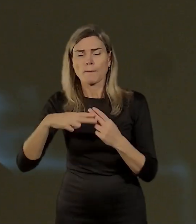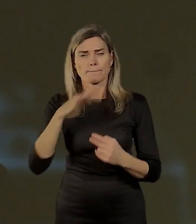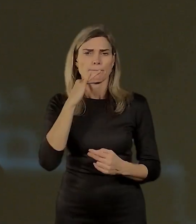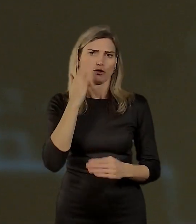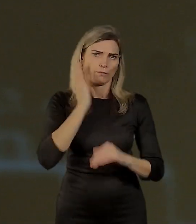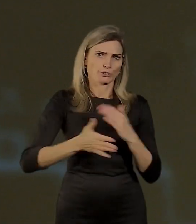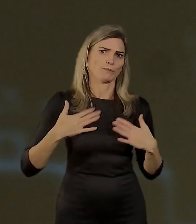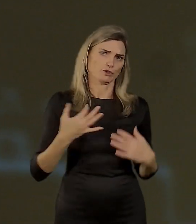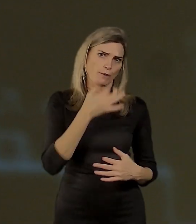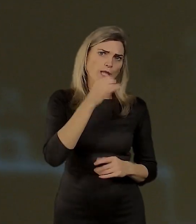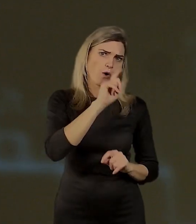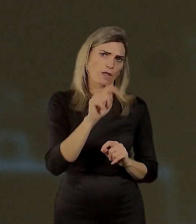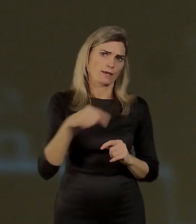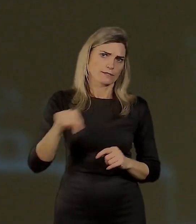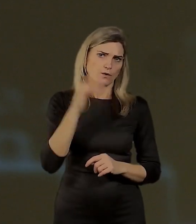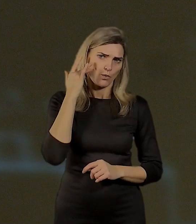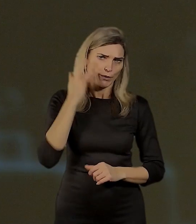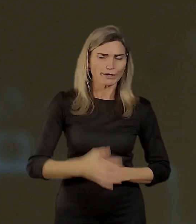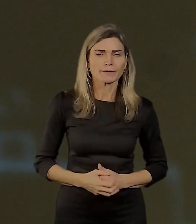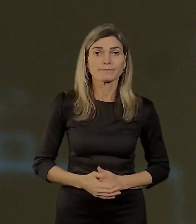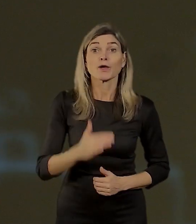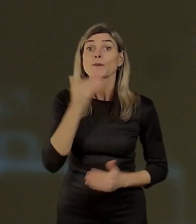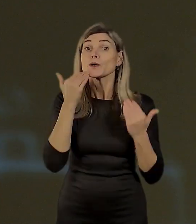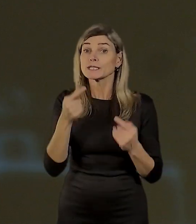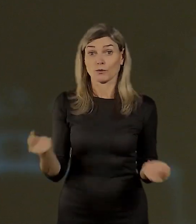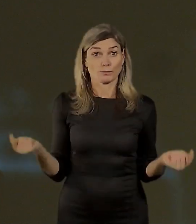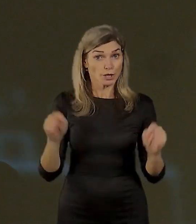about the Modřany sugar factory. Good afternoon, Mr. Mayor. -Good evening.